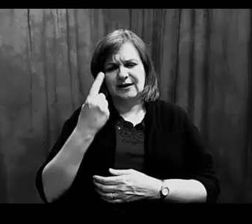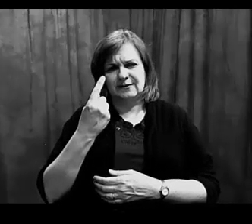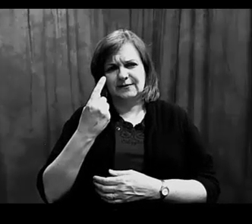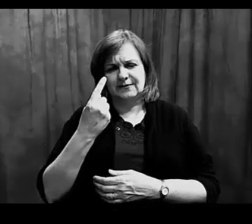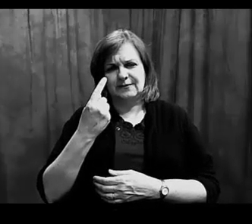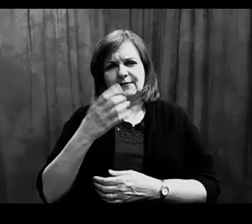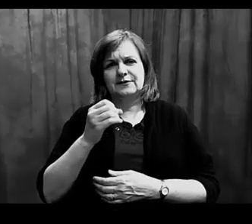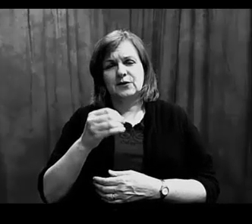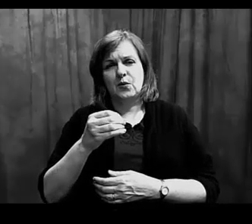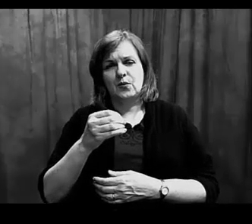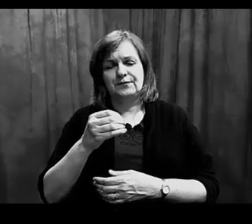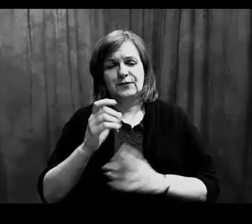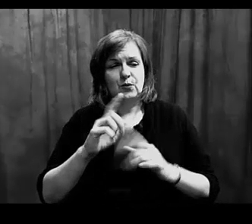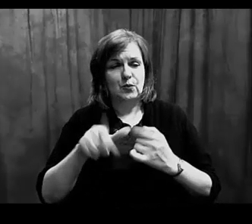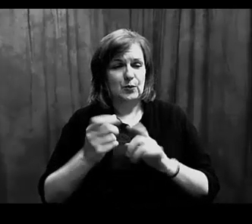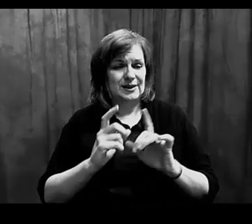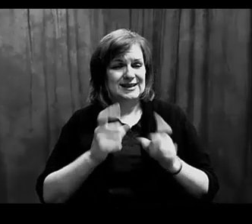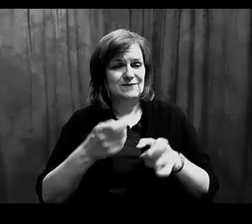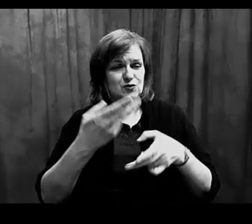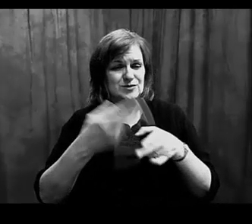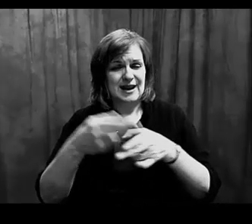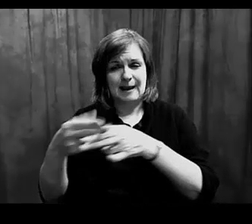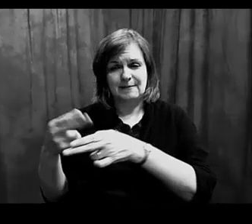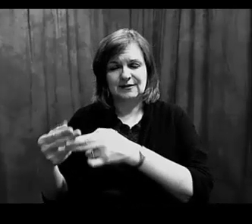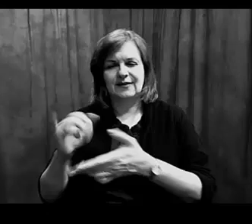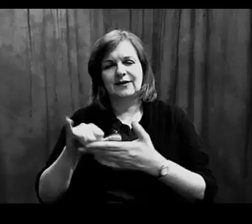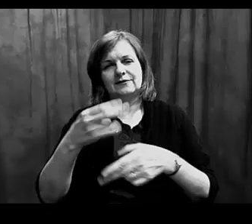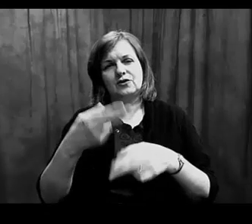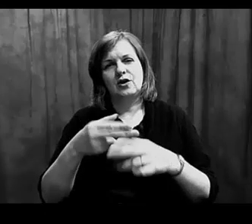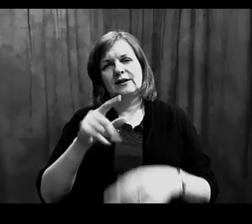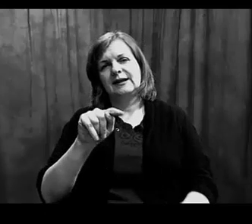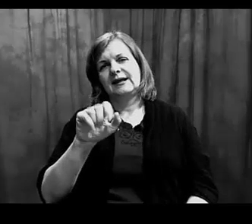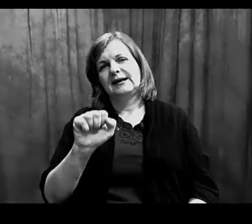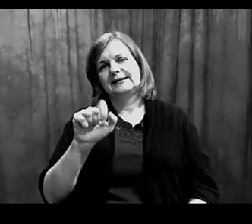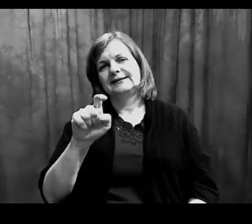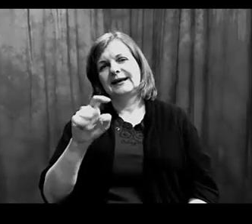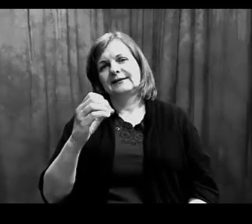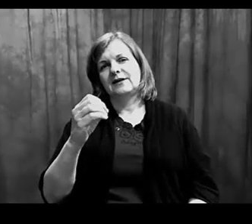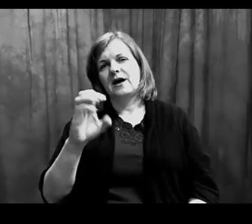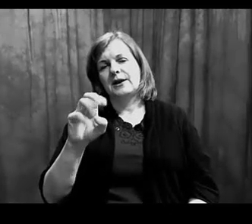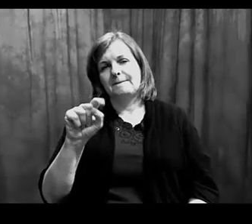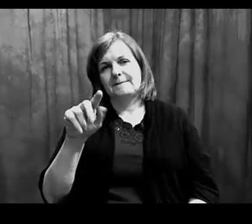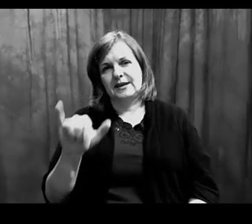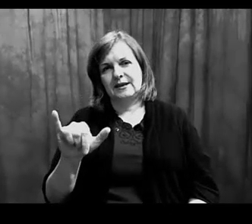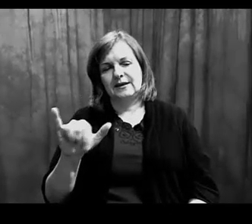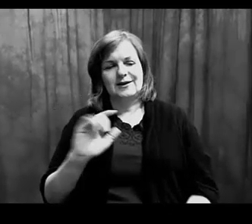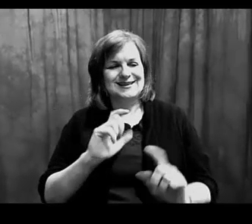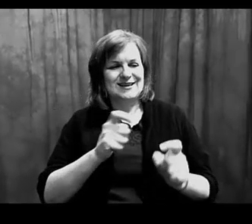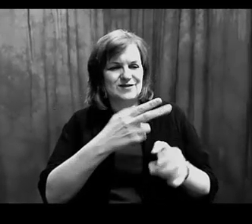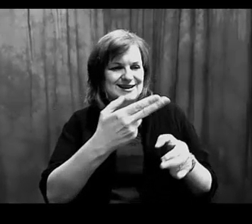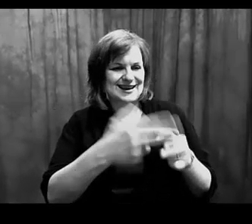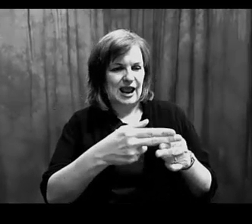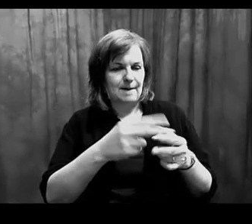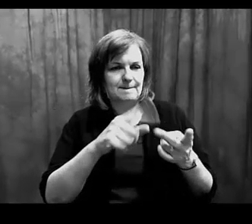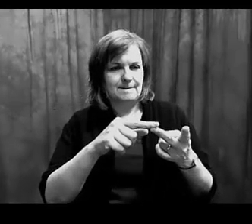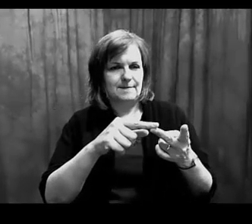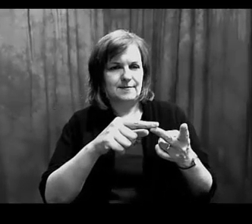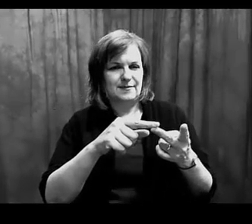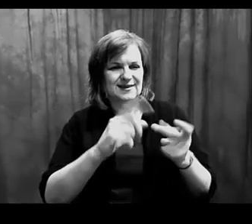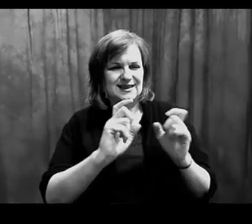so all of this diversity we have to start kind of putting together in some way to make sense out of it